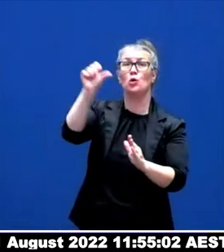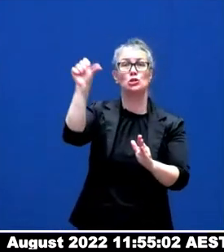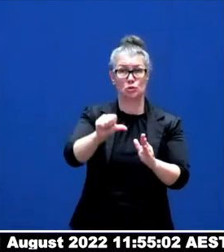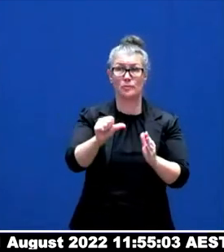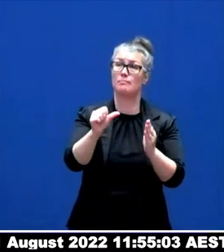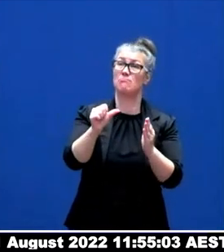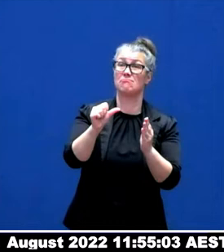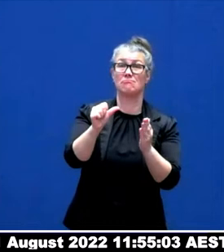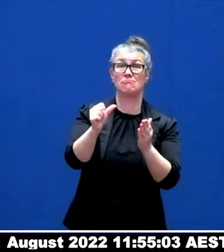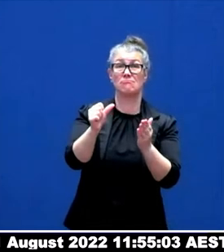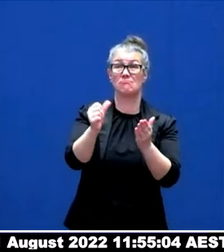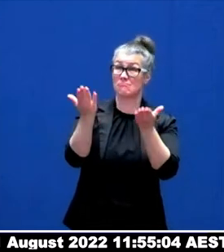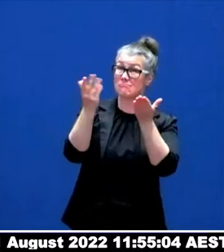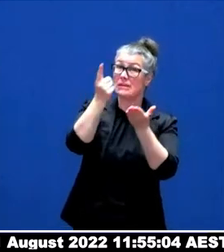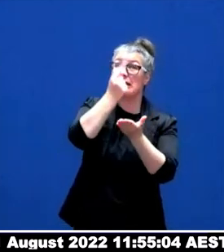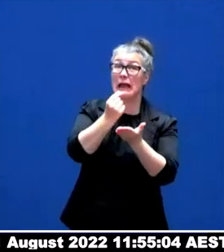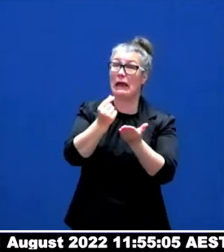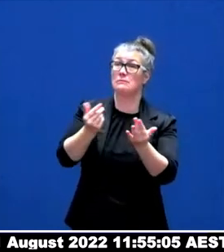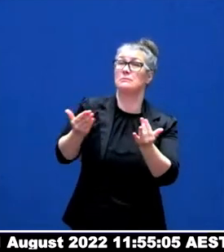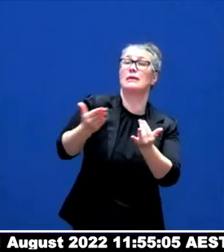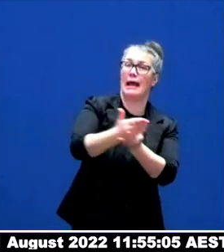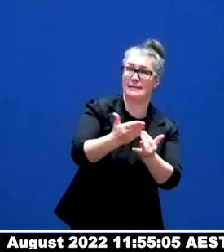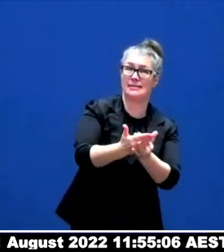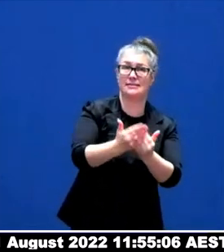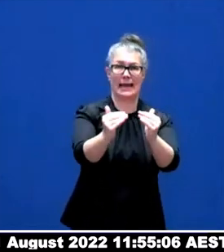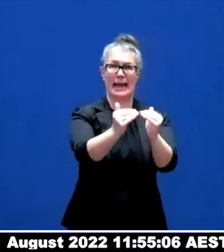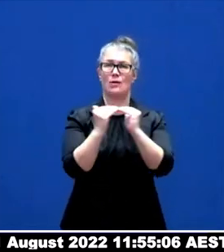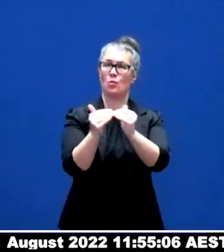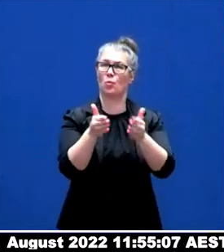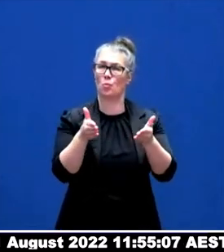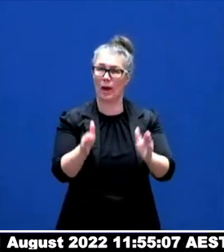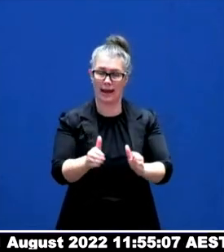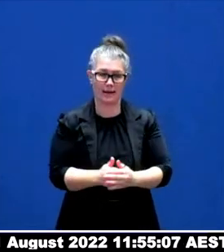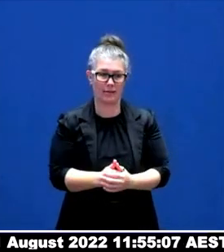available for everybody on an equal basis. Right. And I don't think in your Statement there is any reference to the